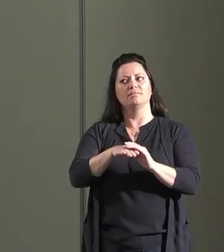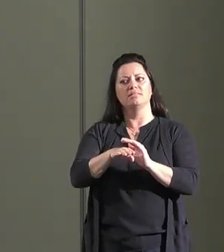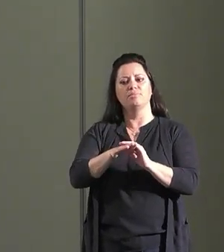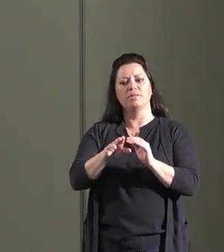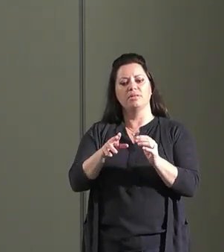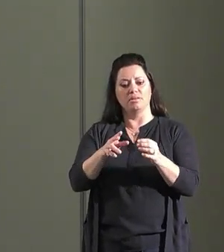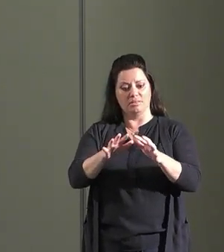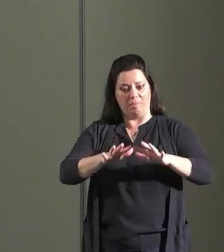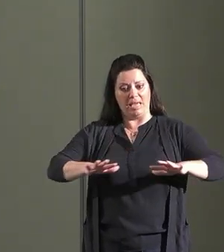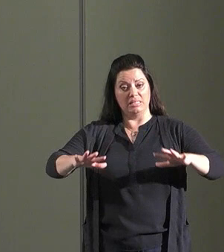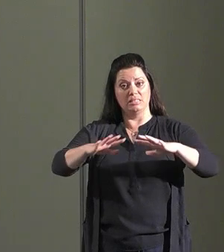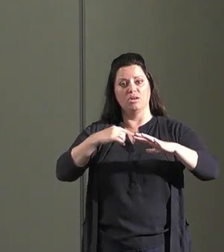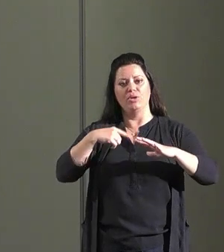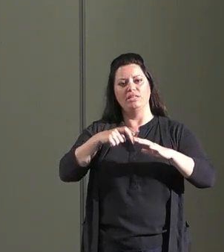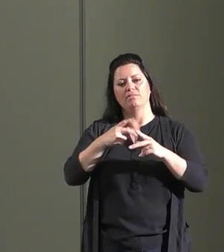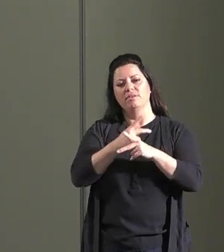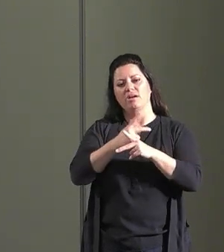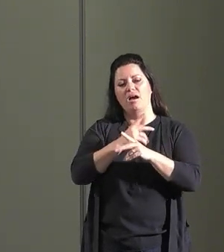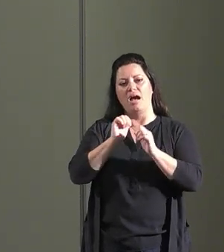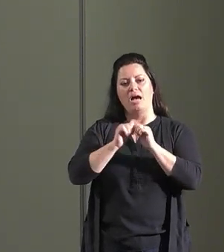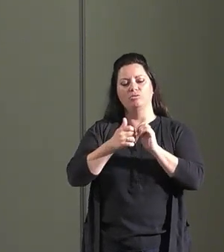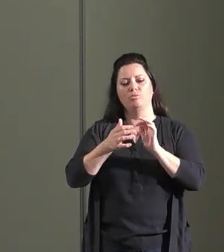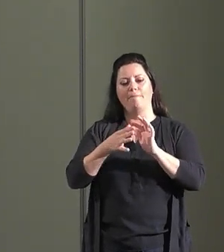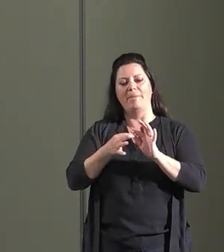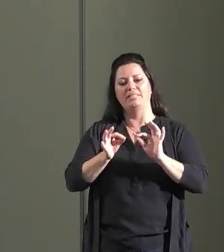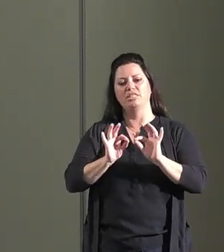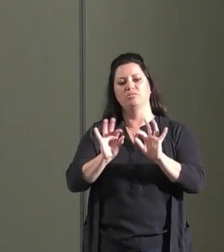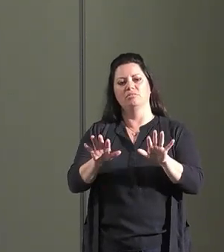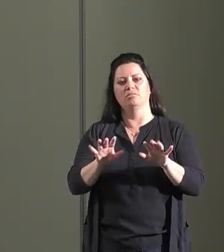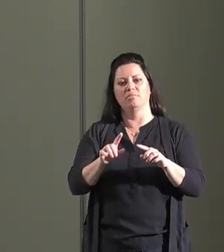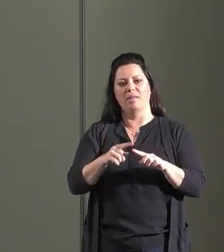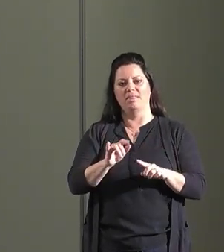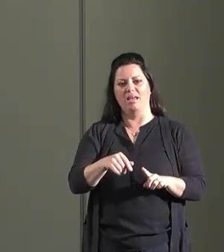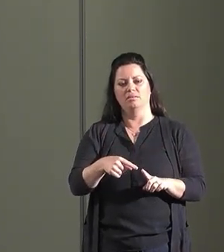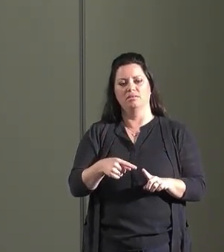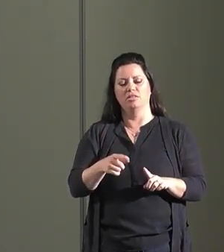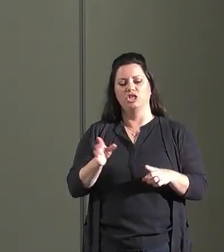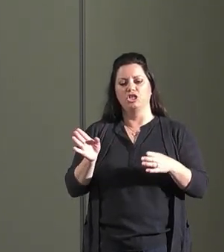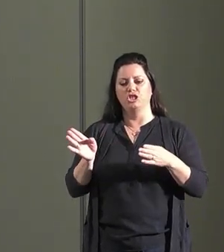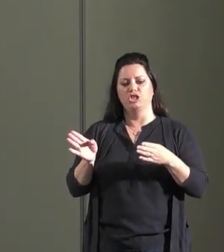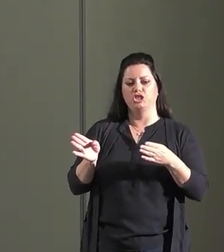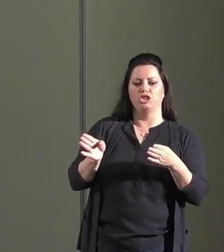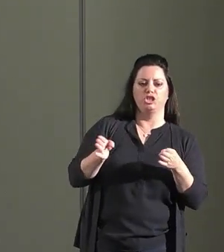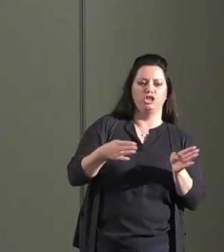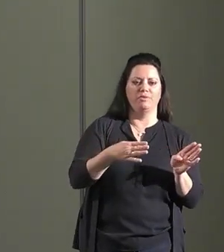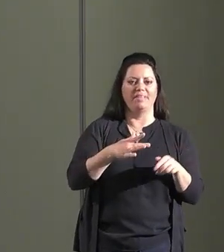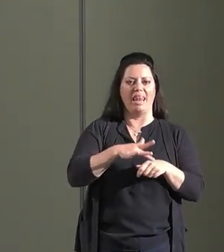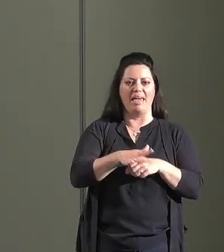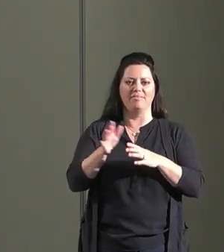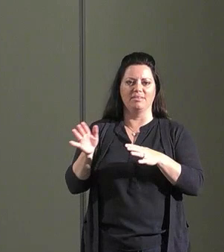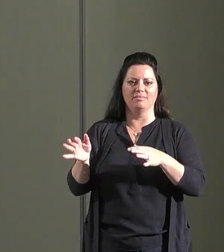start to think about how to message about that. And the shift left, conversation is vital to